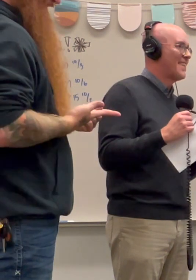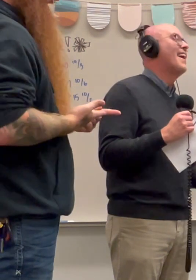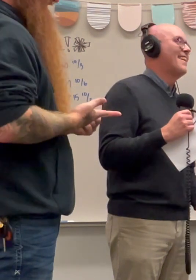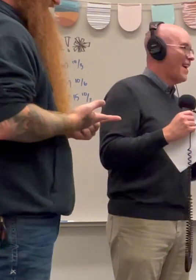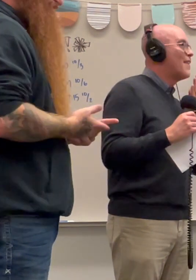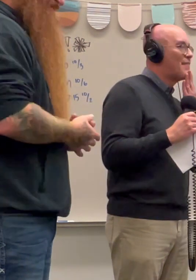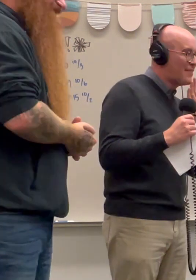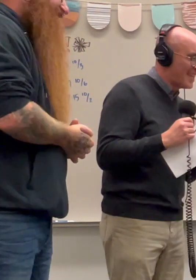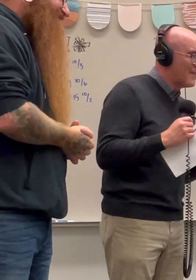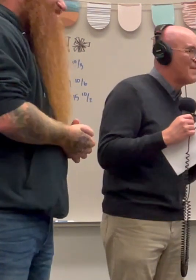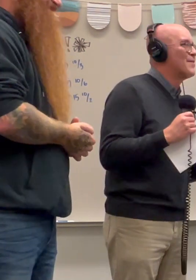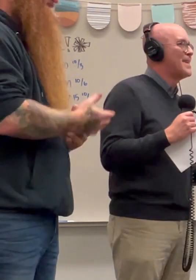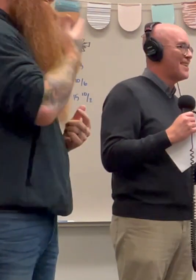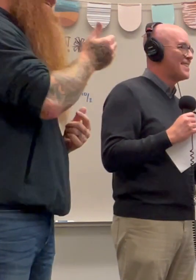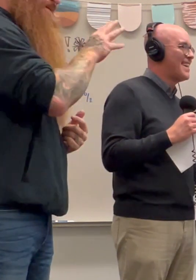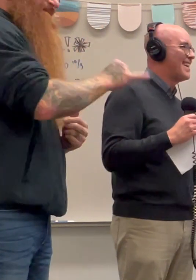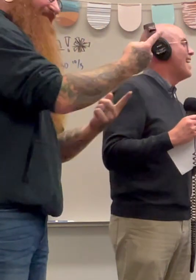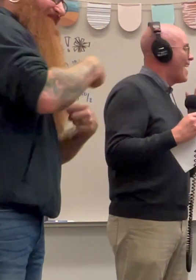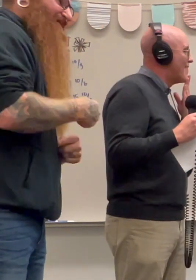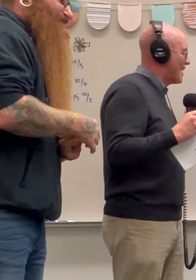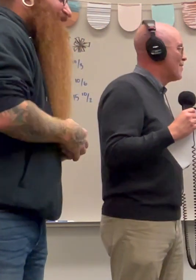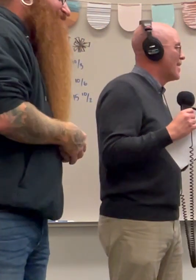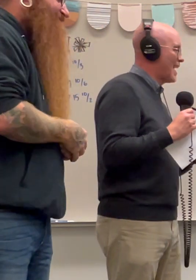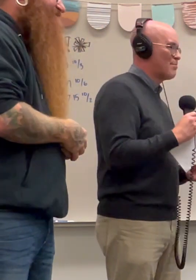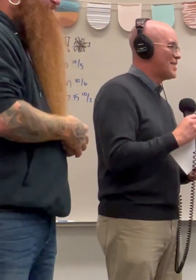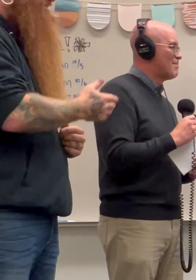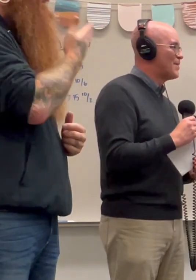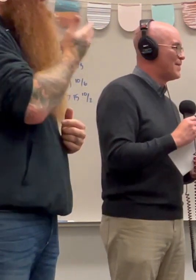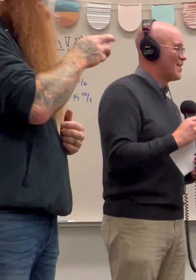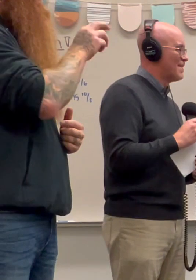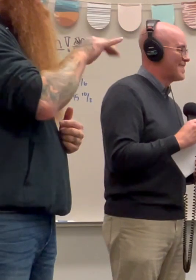yes perfect thank you Amy for being here today and thank you rainy I appreciate both of you very much